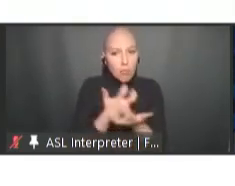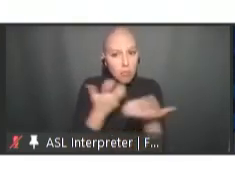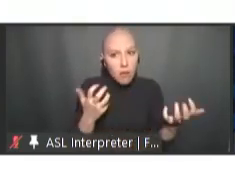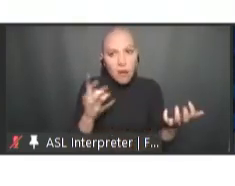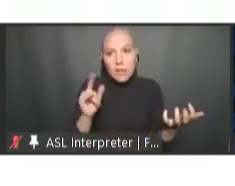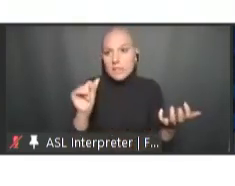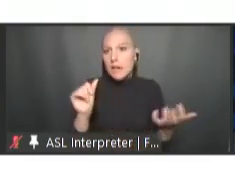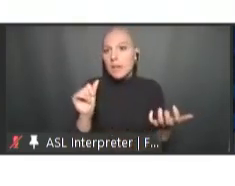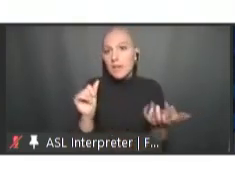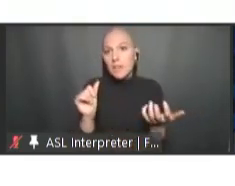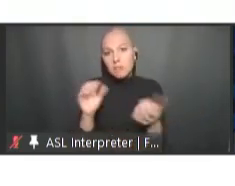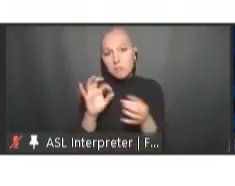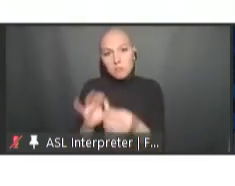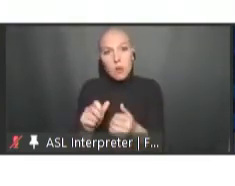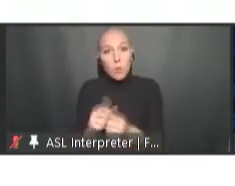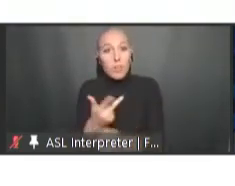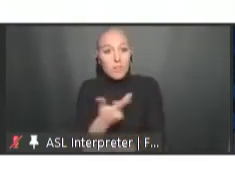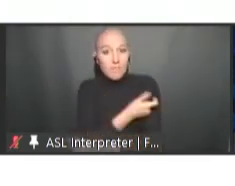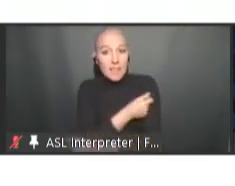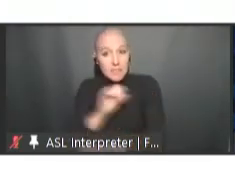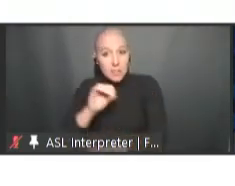vaccination rates and vaccine deserts.